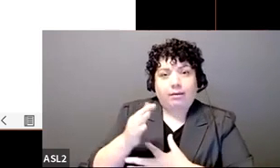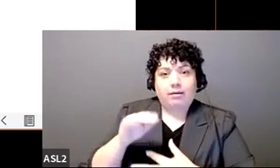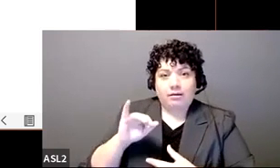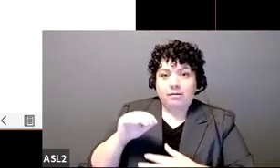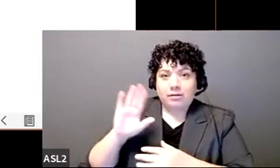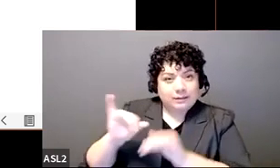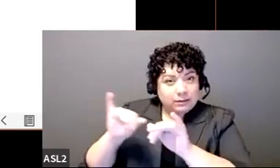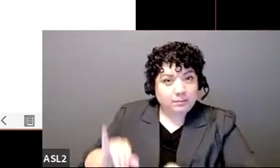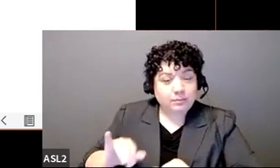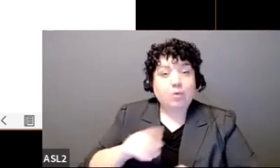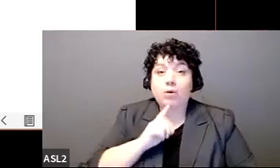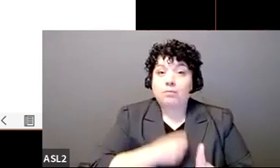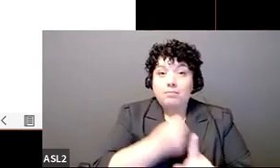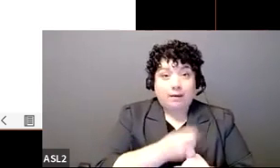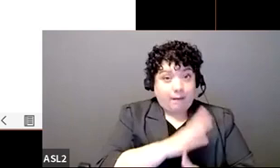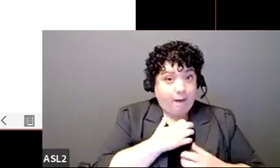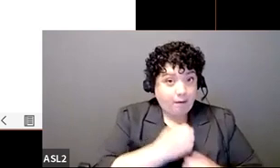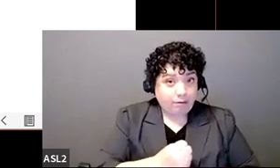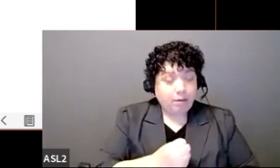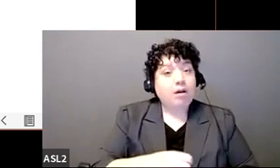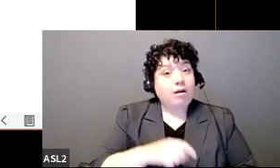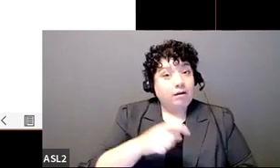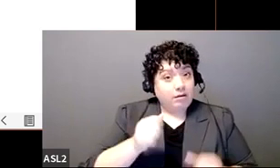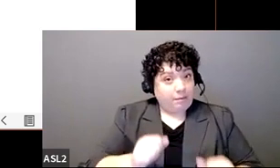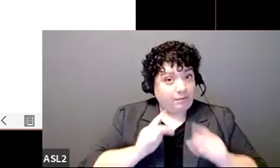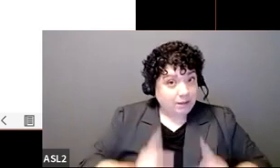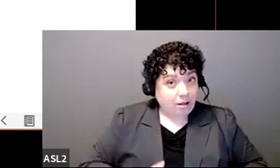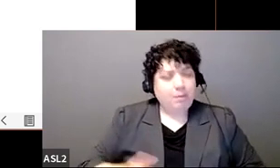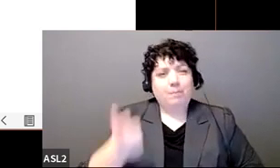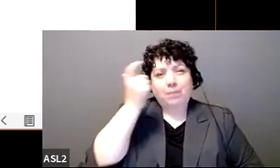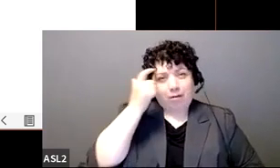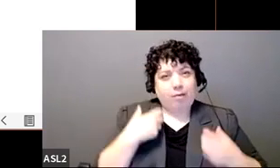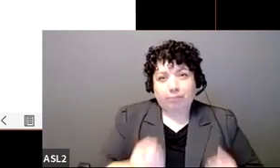just their mental health but their physical health some of the challenges reported by